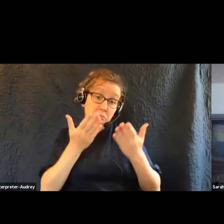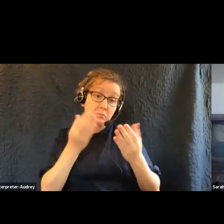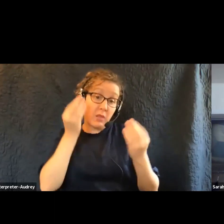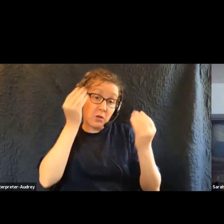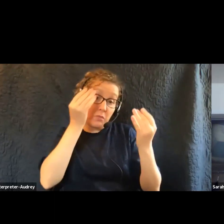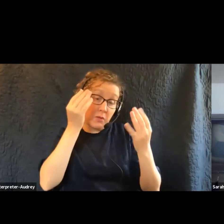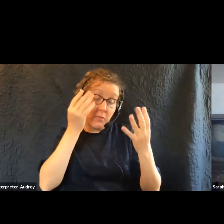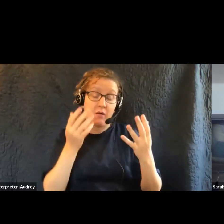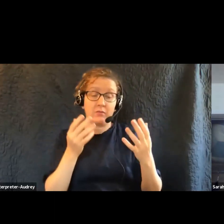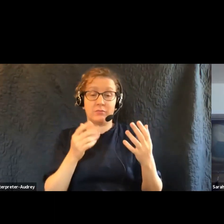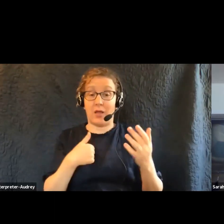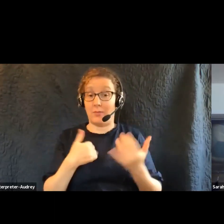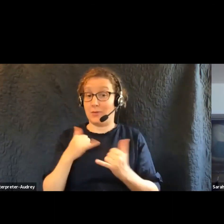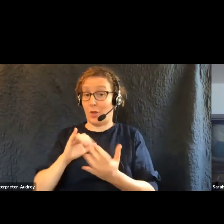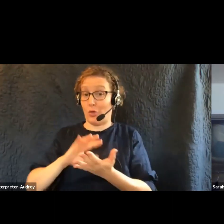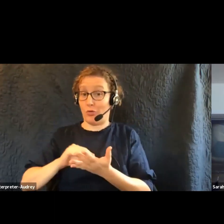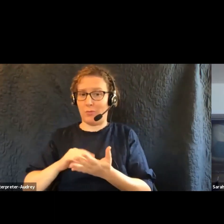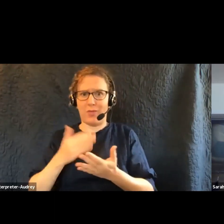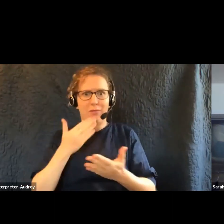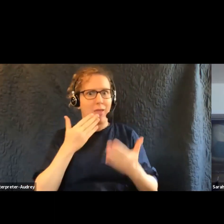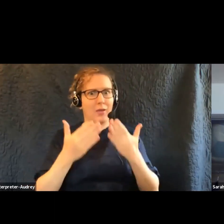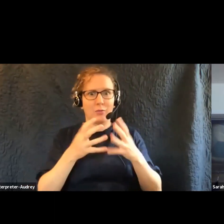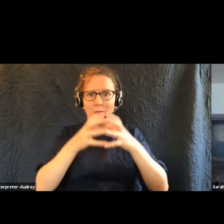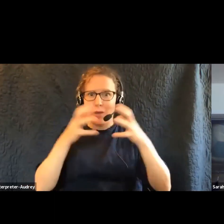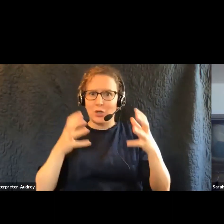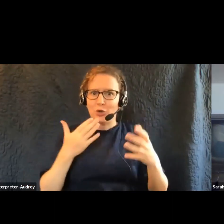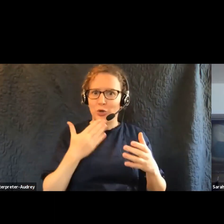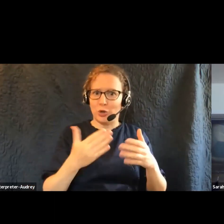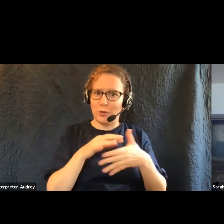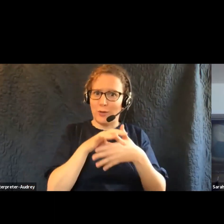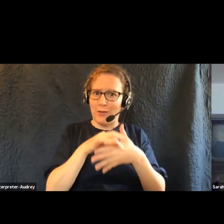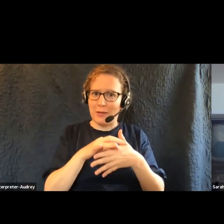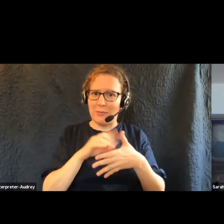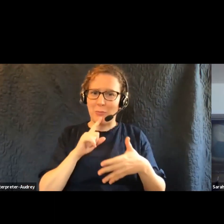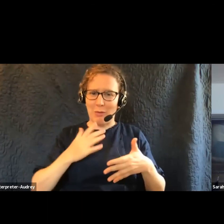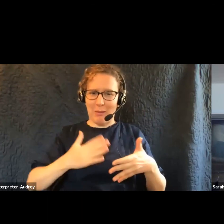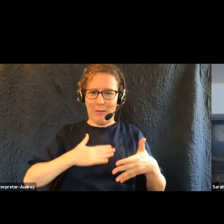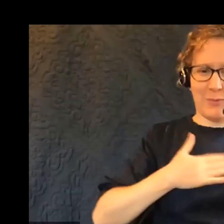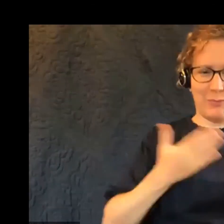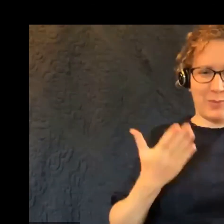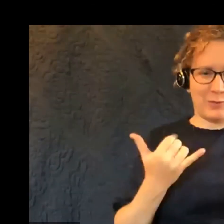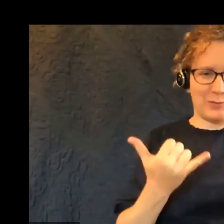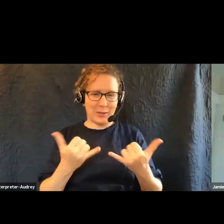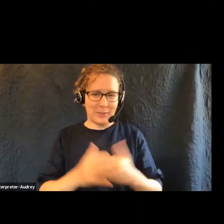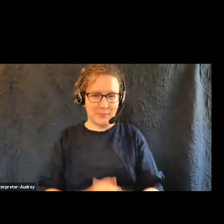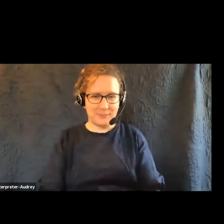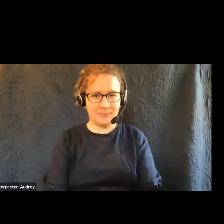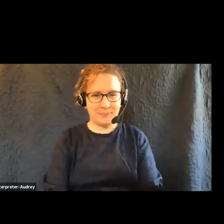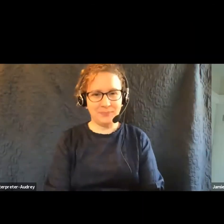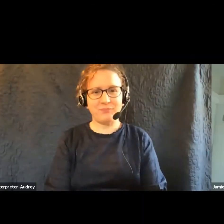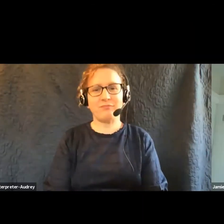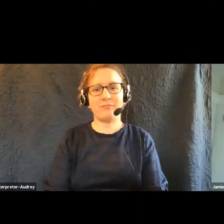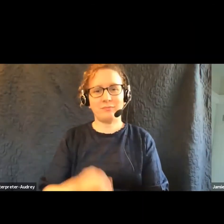This is really, really good content and I'm glad to be here today. Thank you.